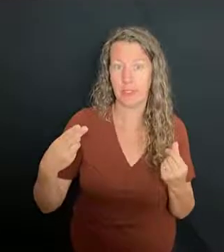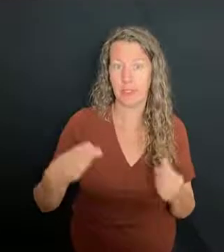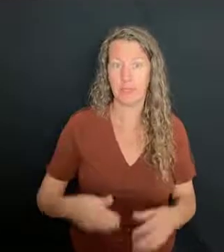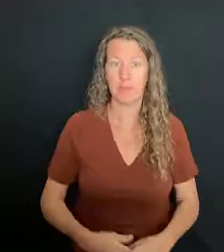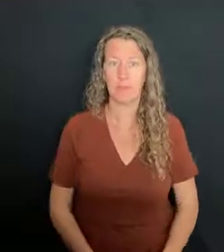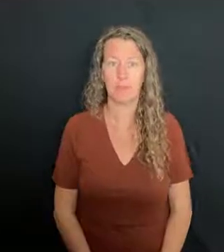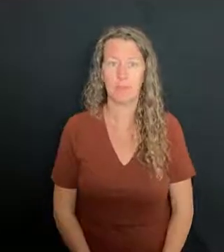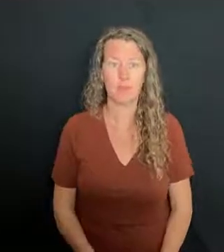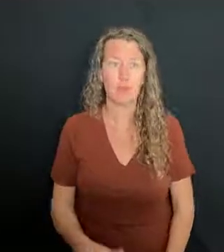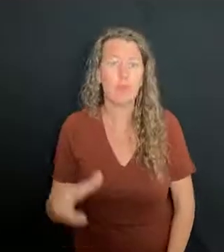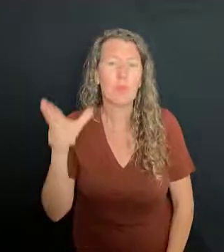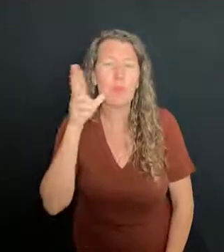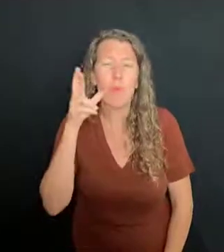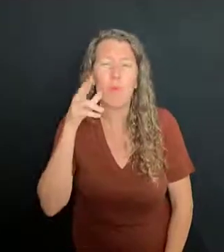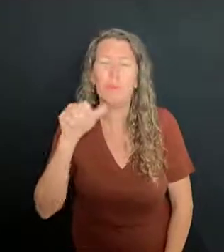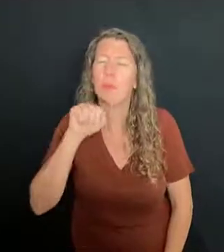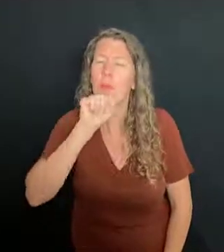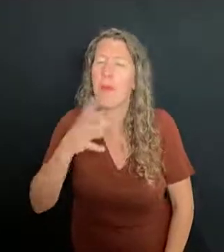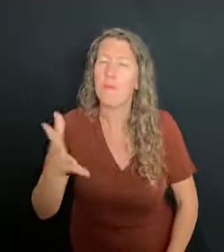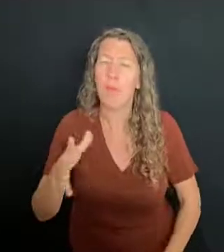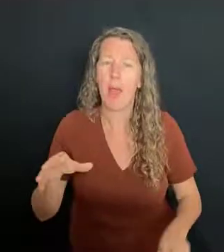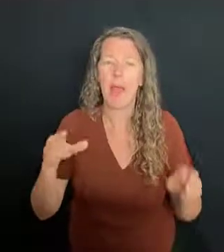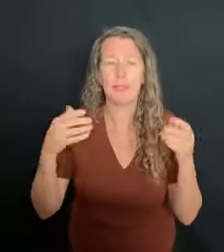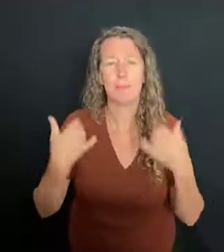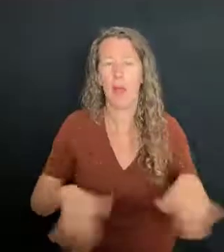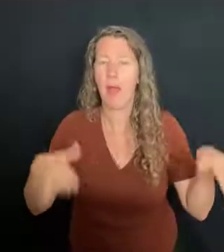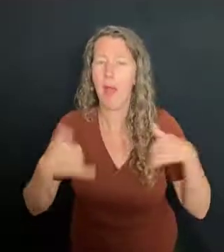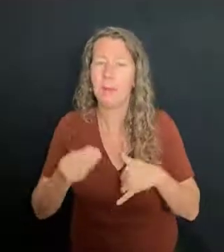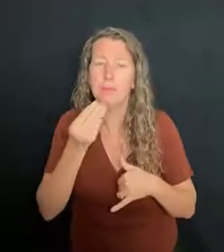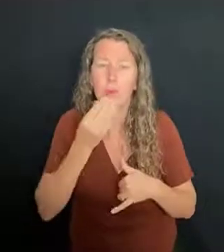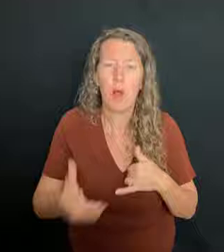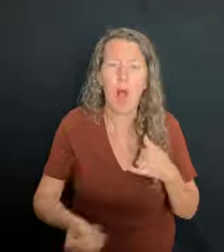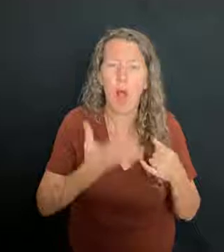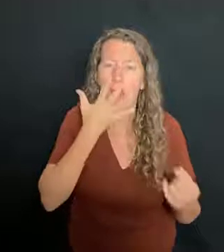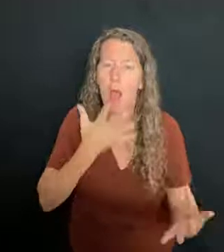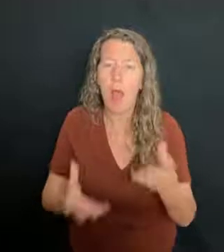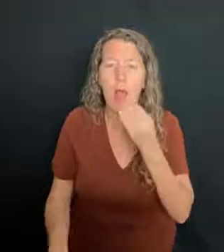[Esther Geiger] Rosalee also loved to play with her food. She would bite her toast into shapes